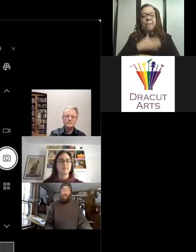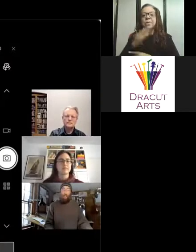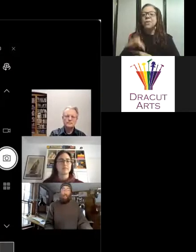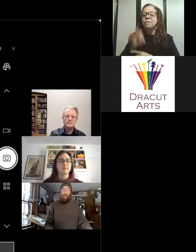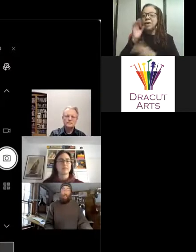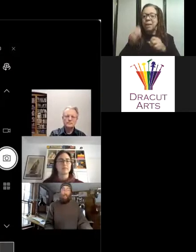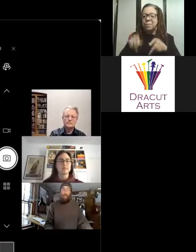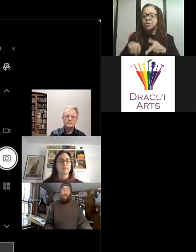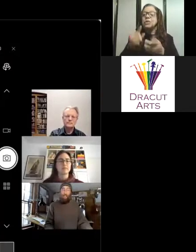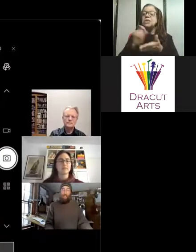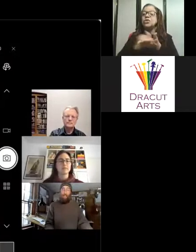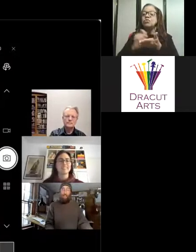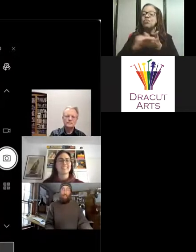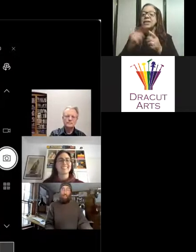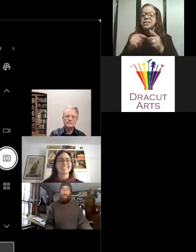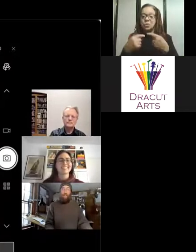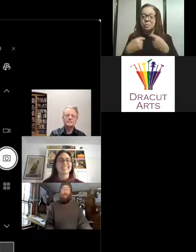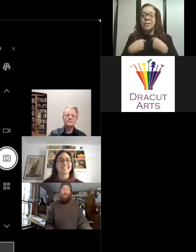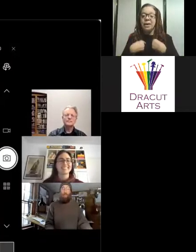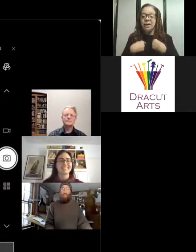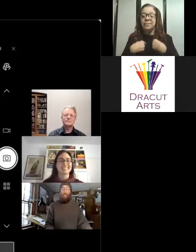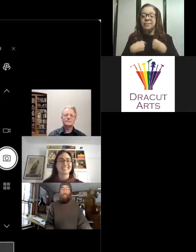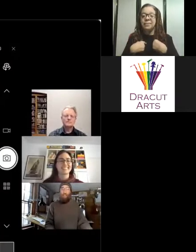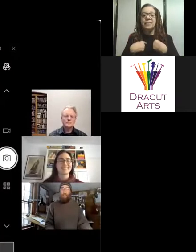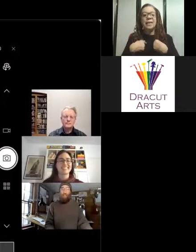me"-- he's a little piqued at the start-- "I'm glad for once you have found an